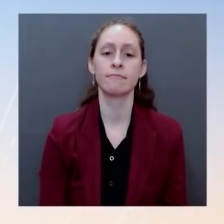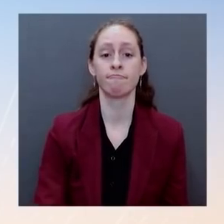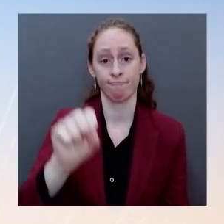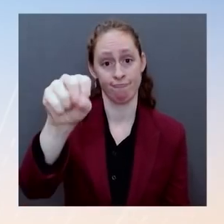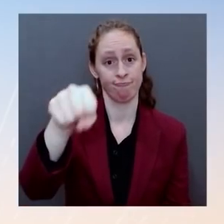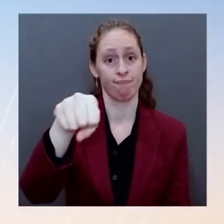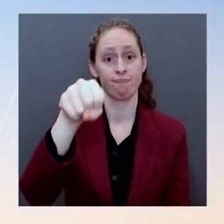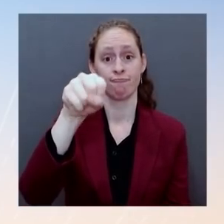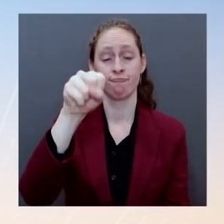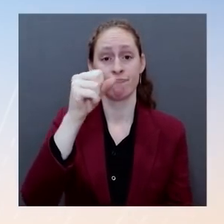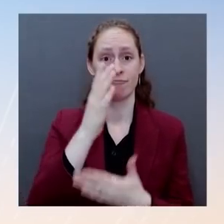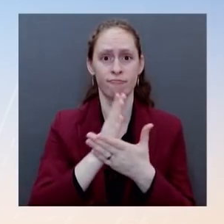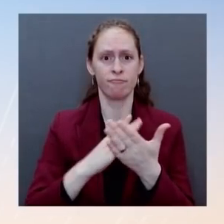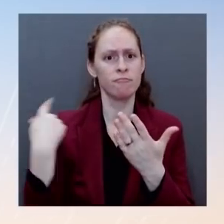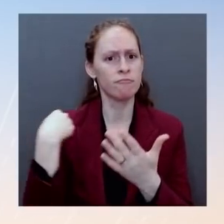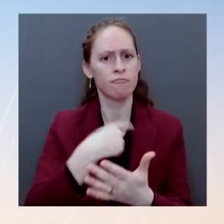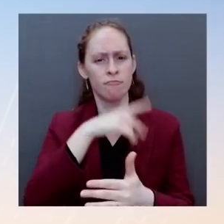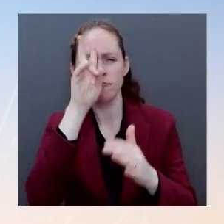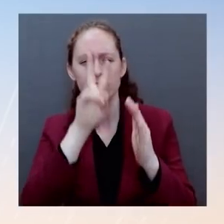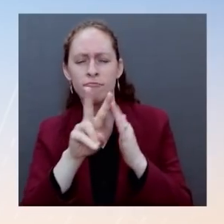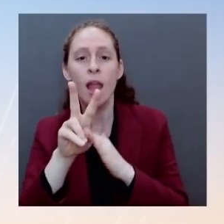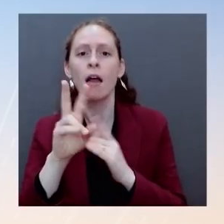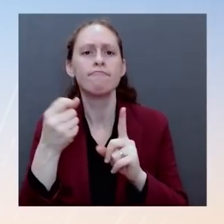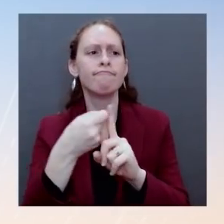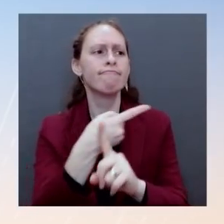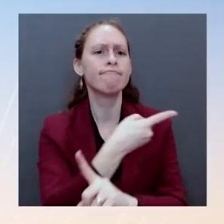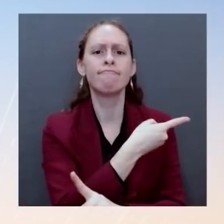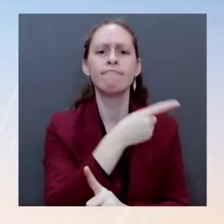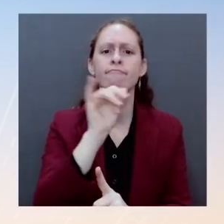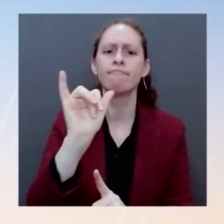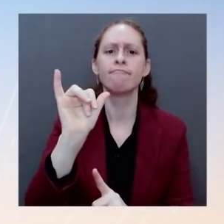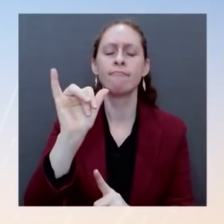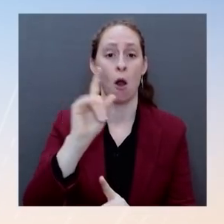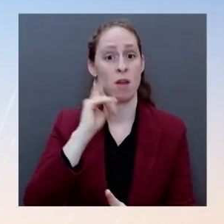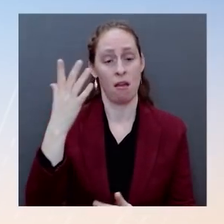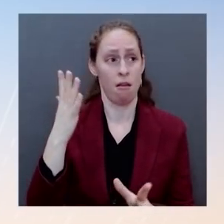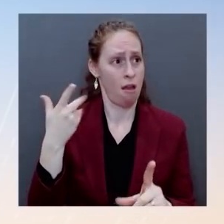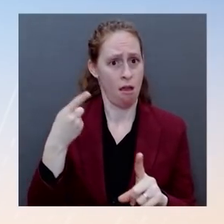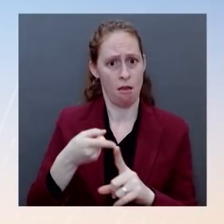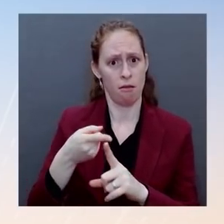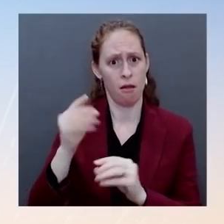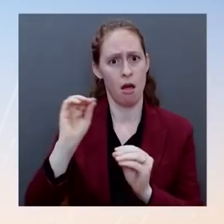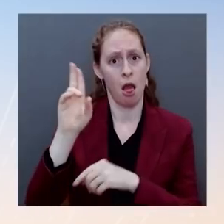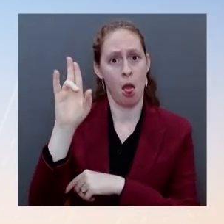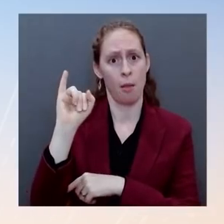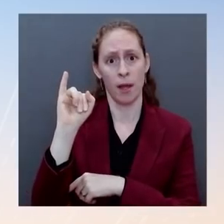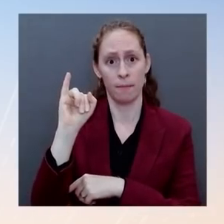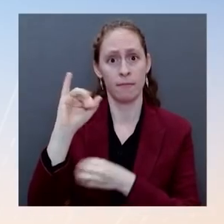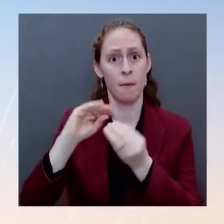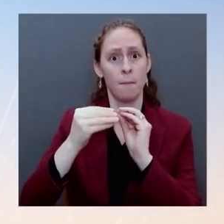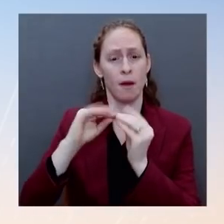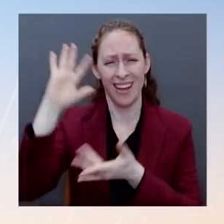that we would see unemployment fall as quickly as it -- as it has and get to 3.9 percent by the end of this year.